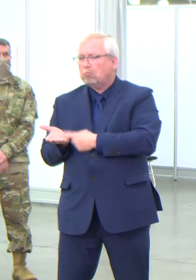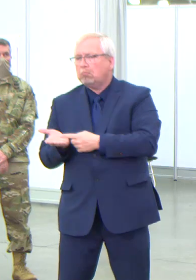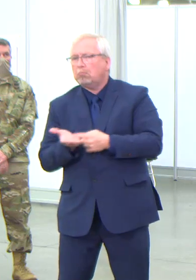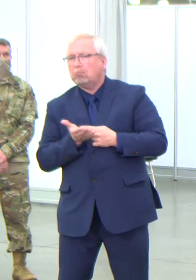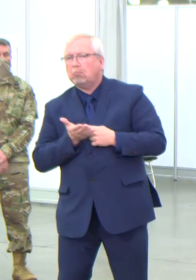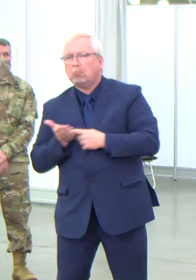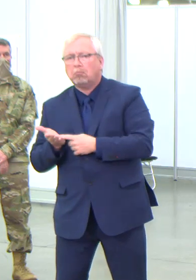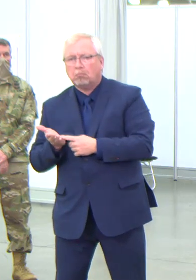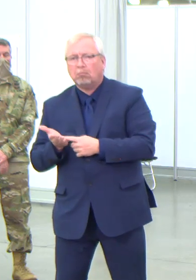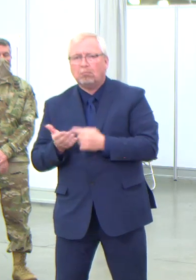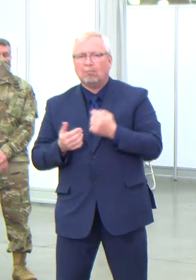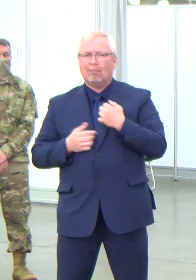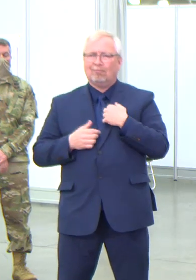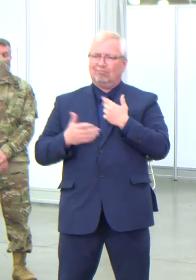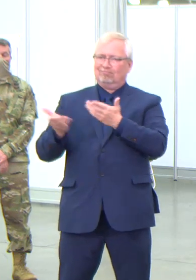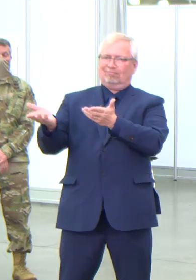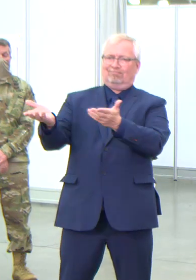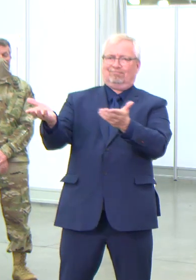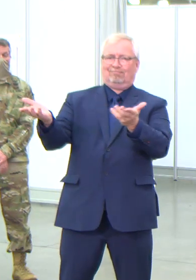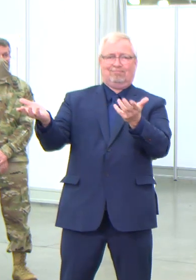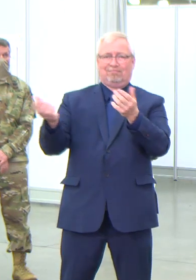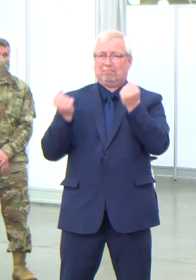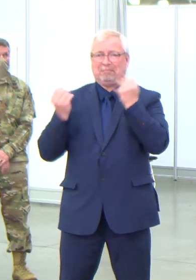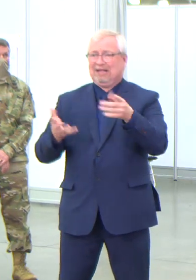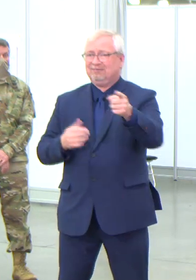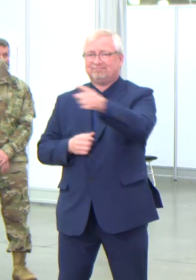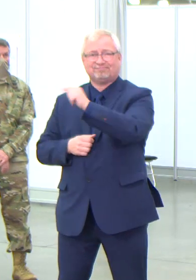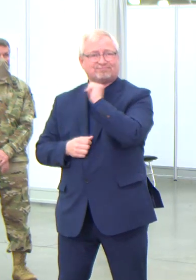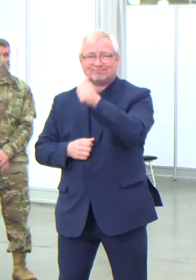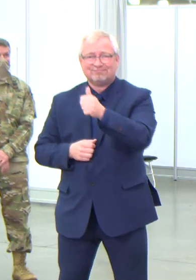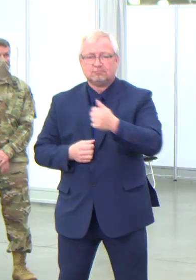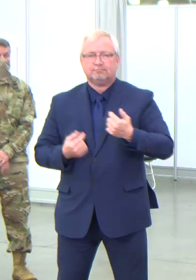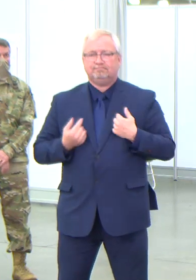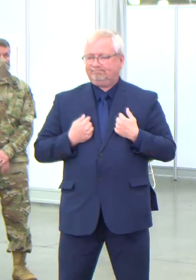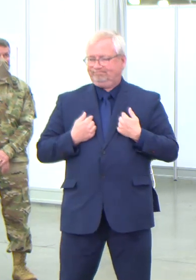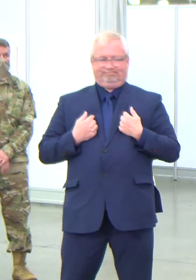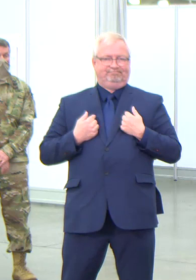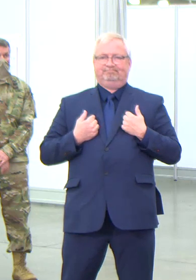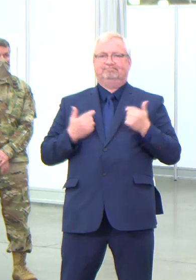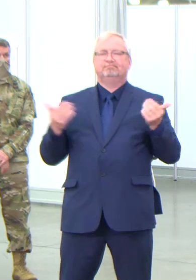yesterday they would do a tiny portion of their numbers. We